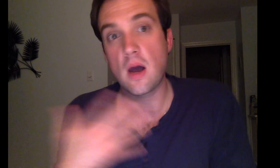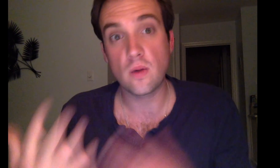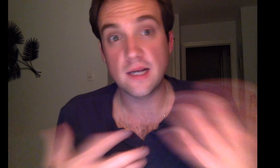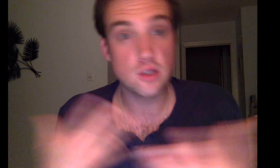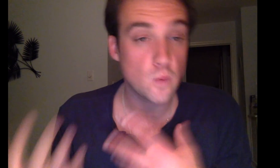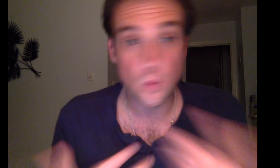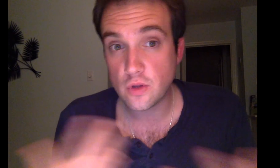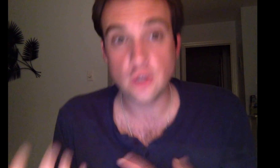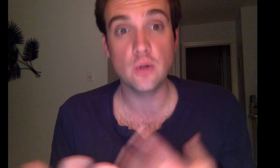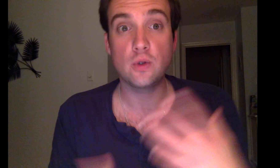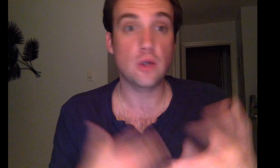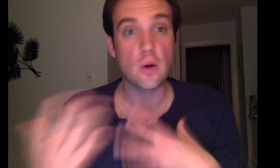I would like to work with you, you know.